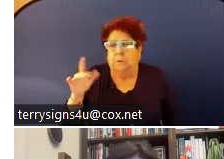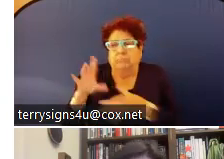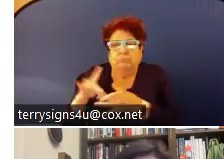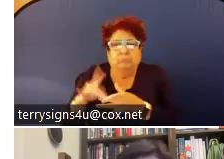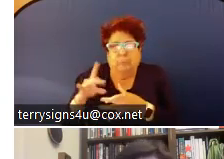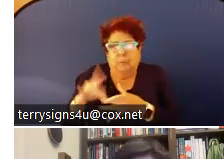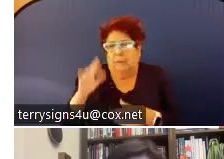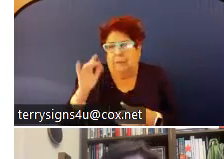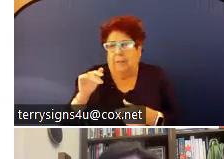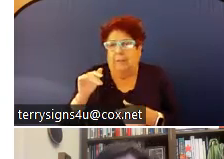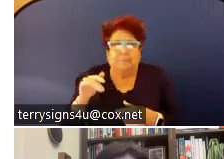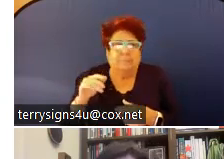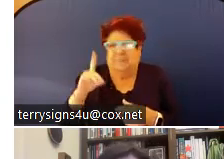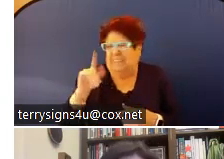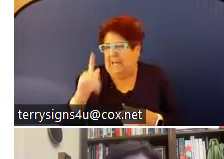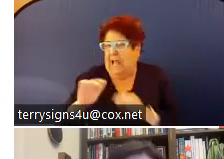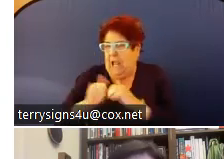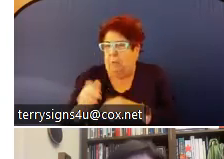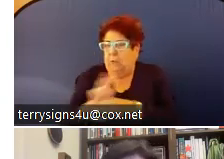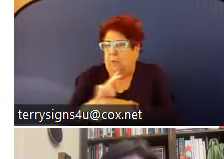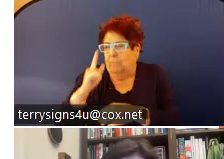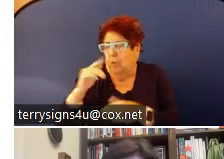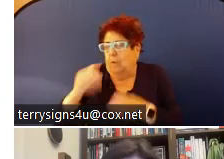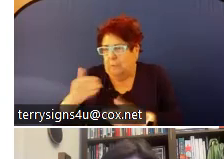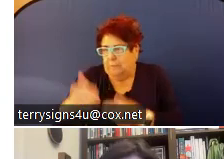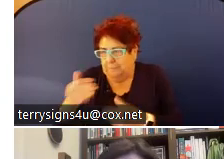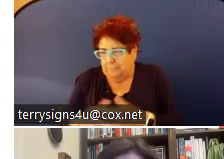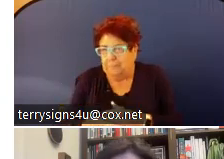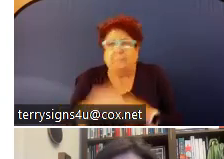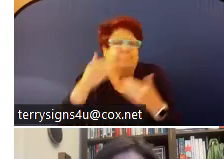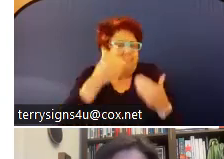Thanks. As a coalition what's